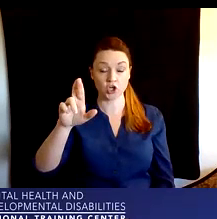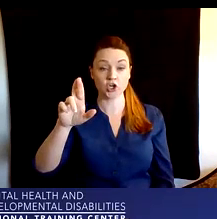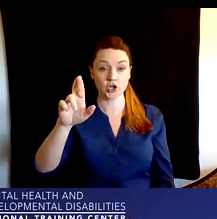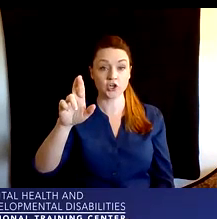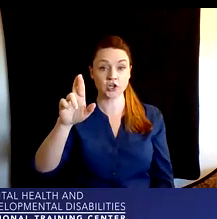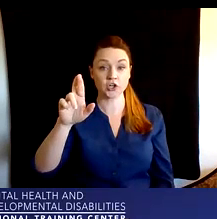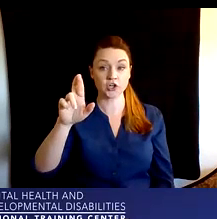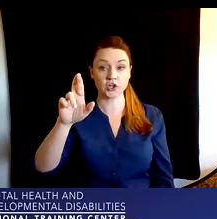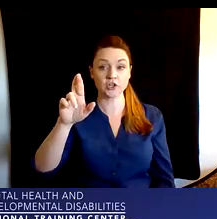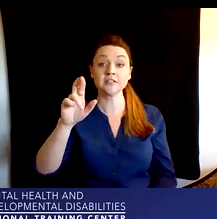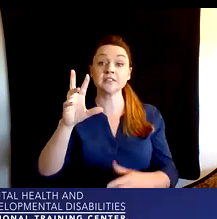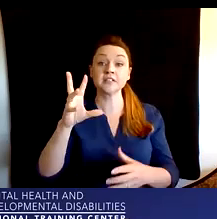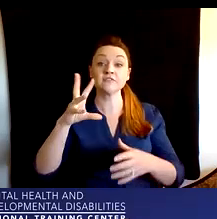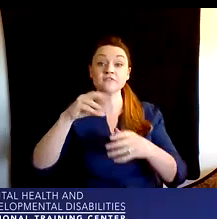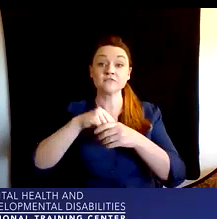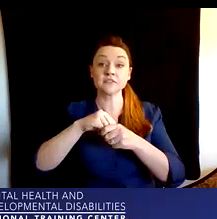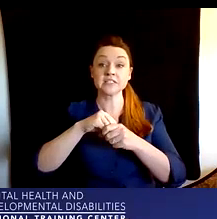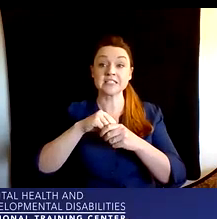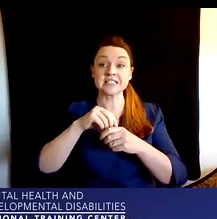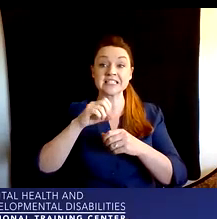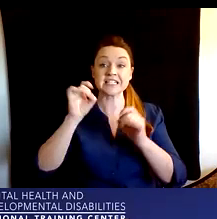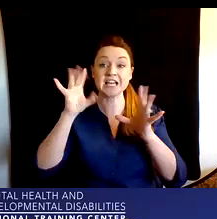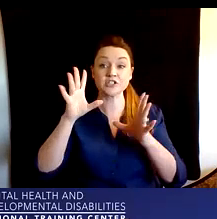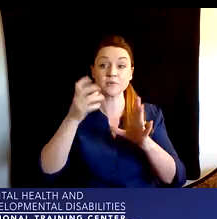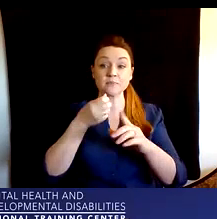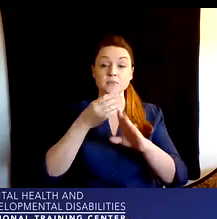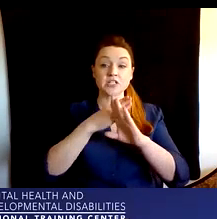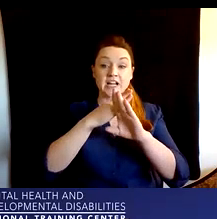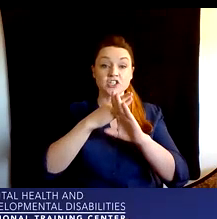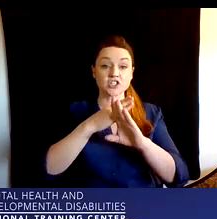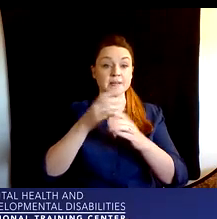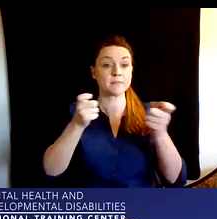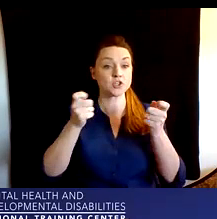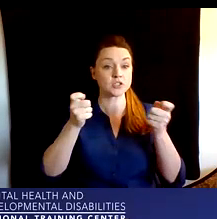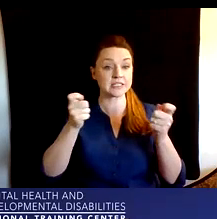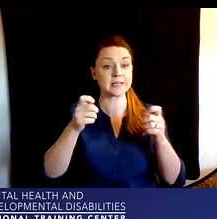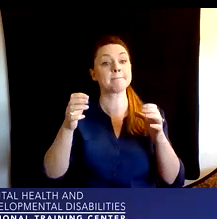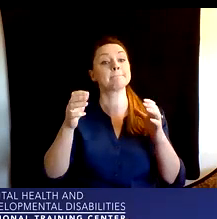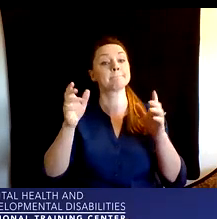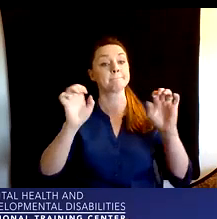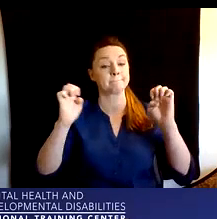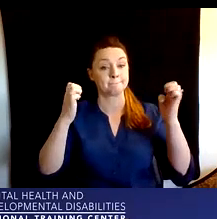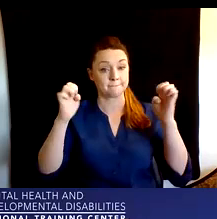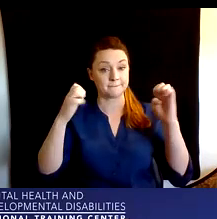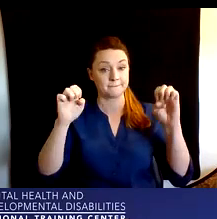inclusive disaster protections, emergency management and humanitarian crises and conflicts.